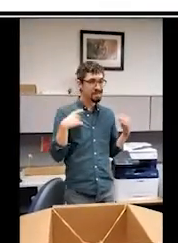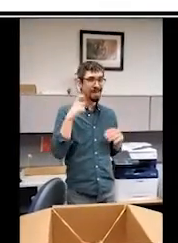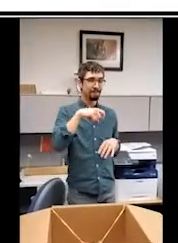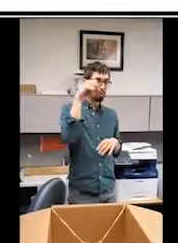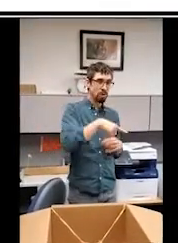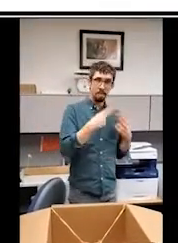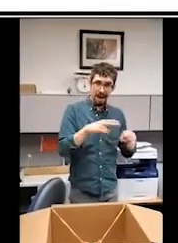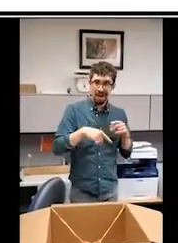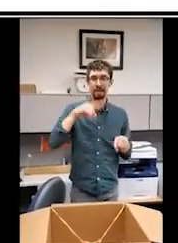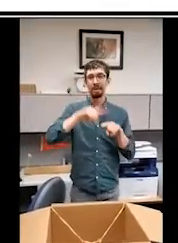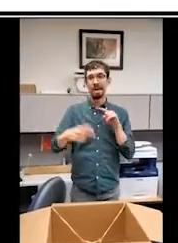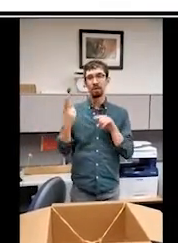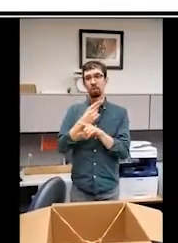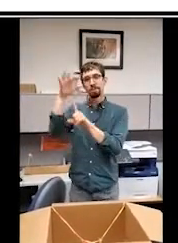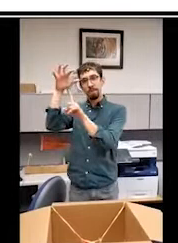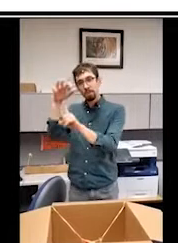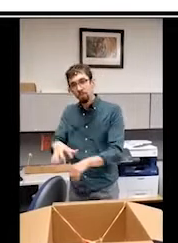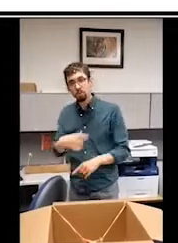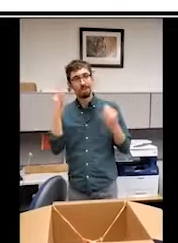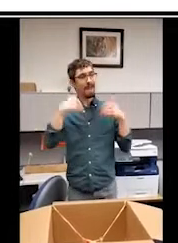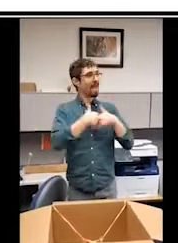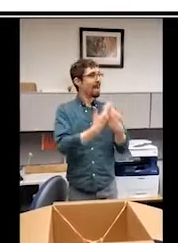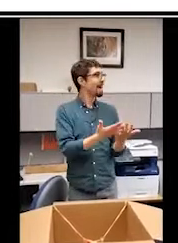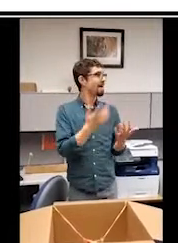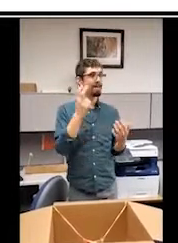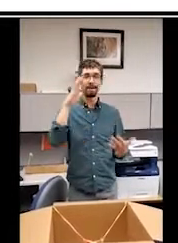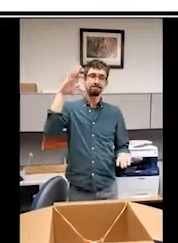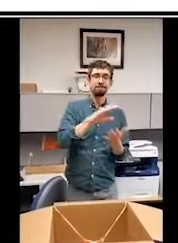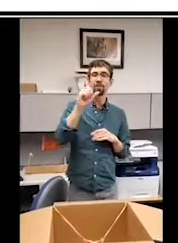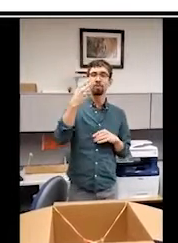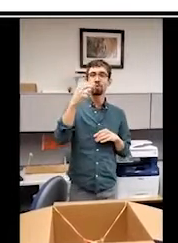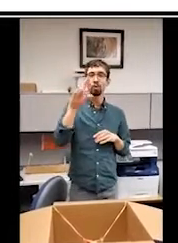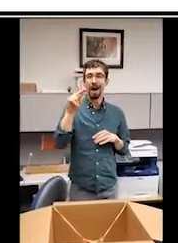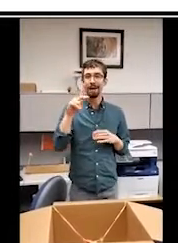So the reason I did this is because when we drop the egg, we want to make sure that without a parachute,